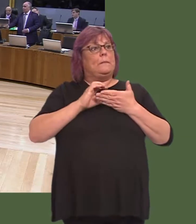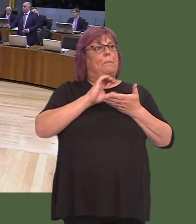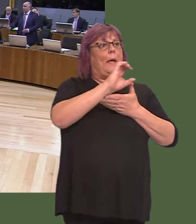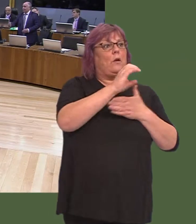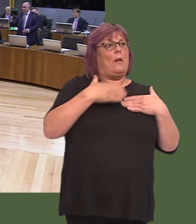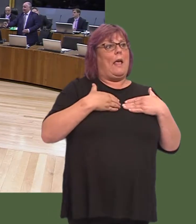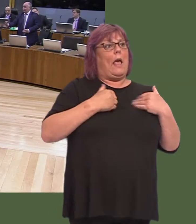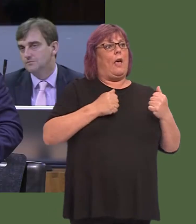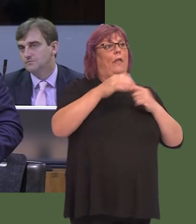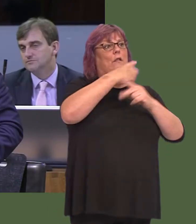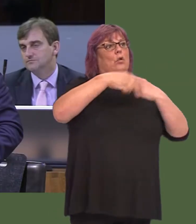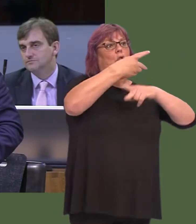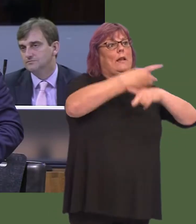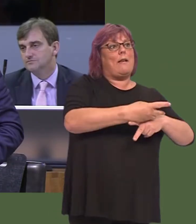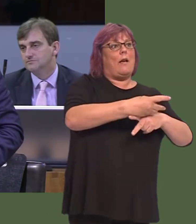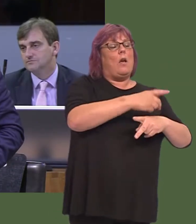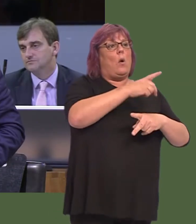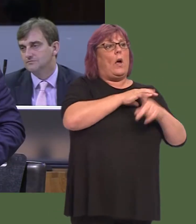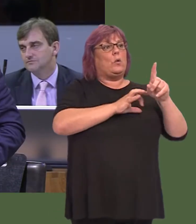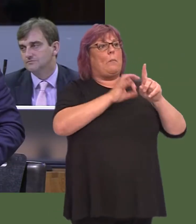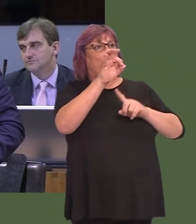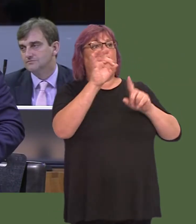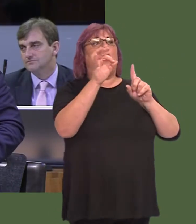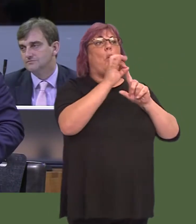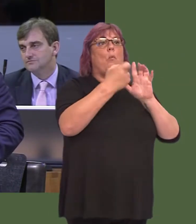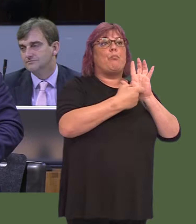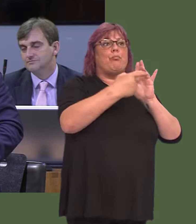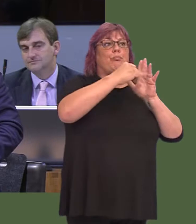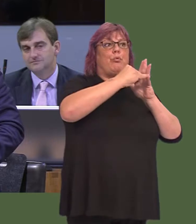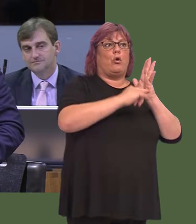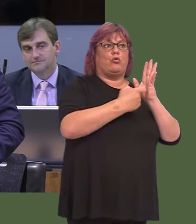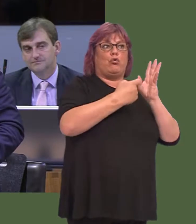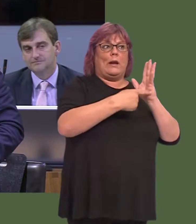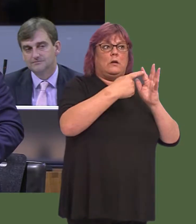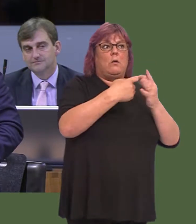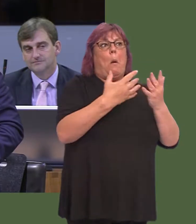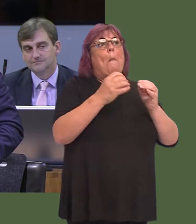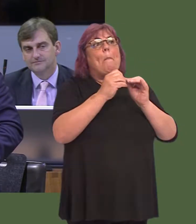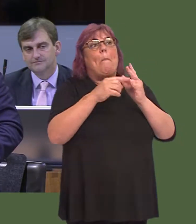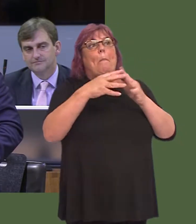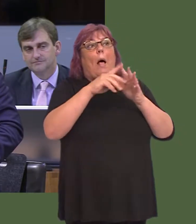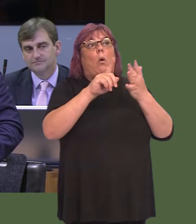social care to make those improvements in prostate, bowel and other treatments available to patients here in Wales.